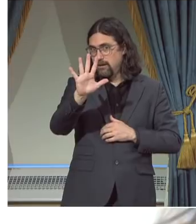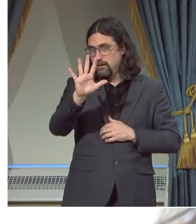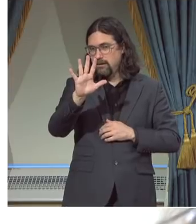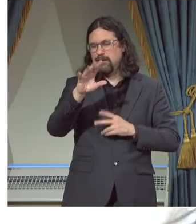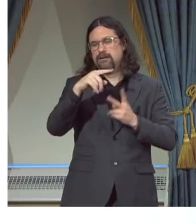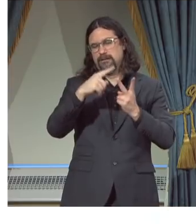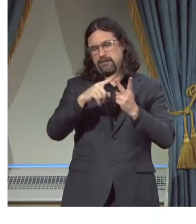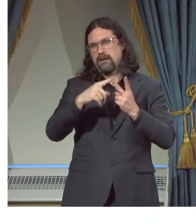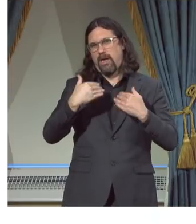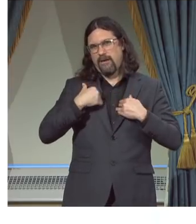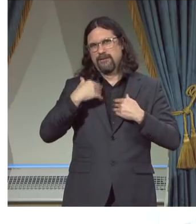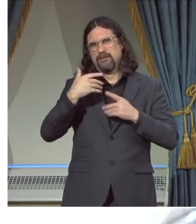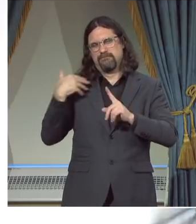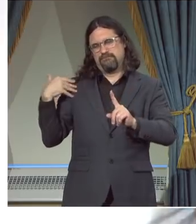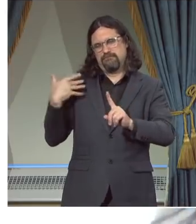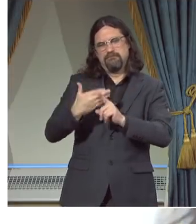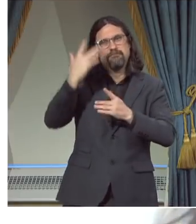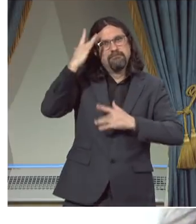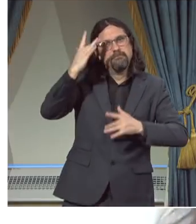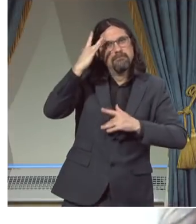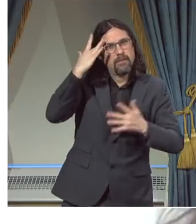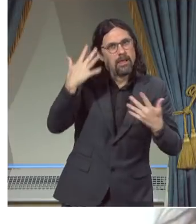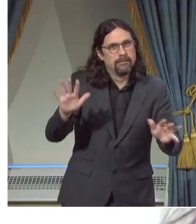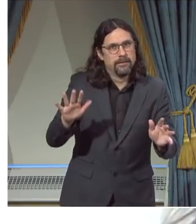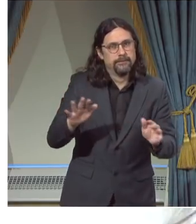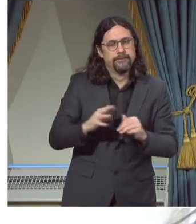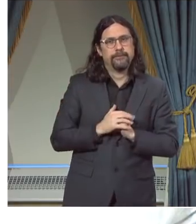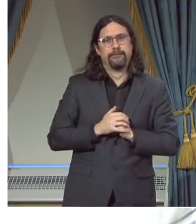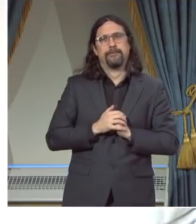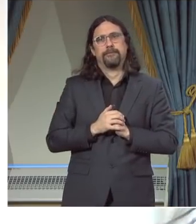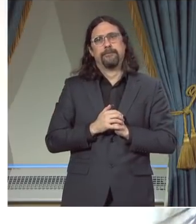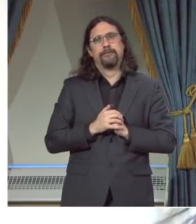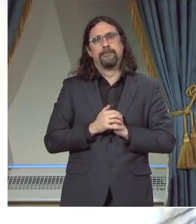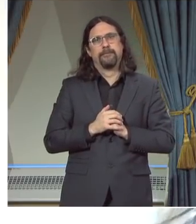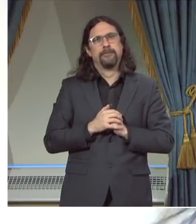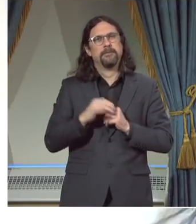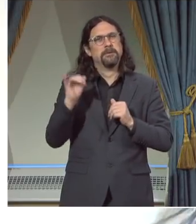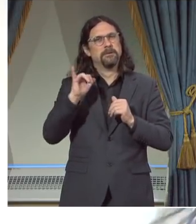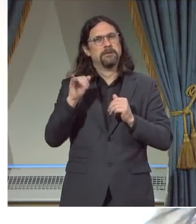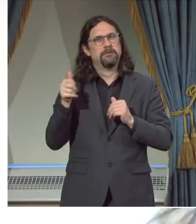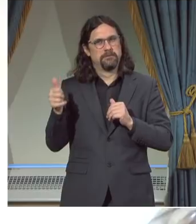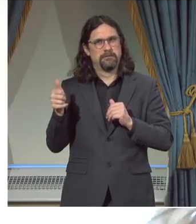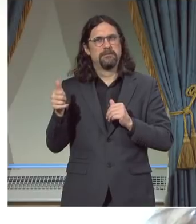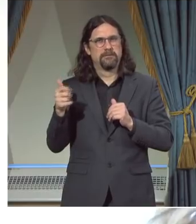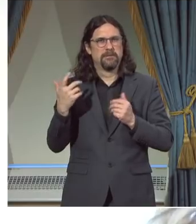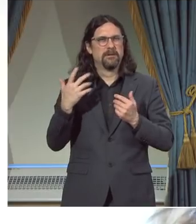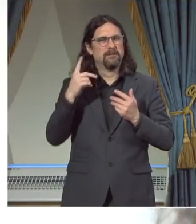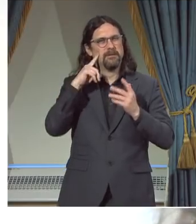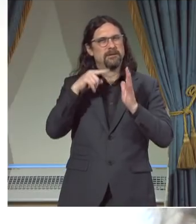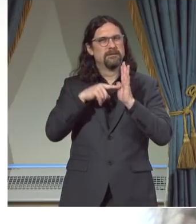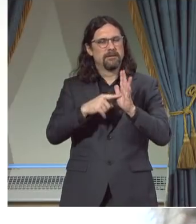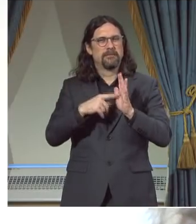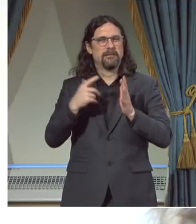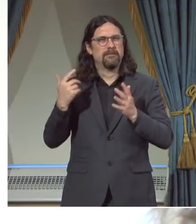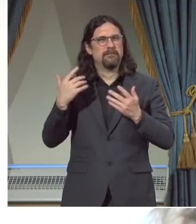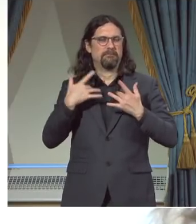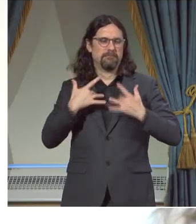UNDERLYING ILLNESSES SUCH AS EMPHYSEMA,